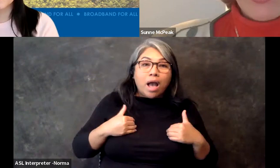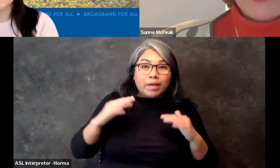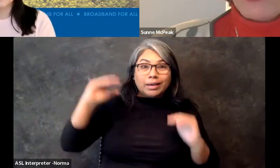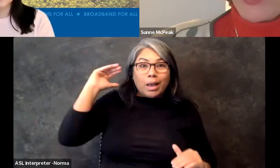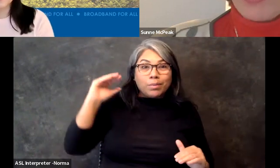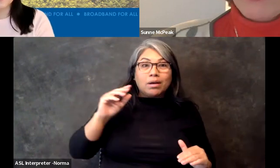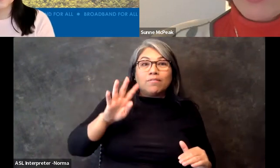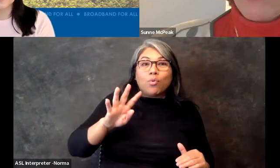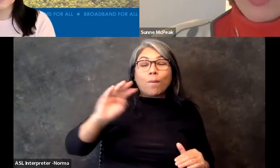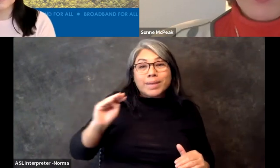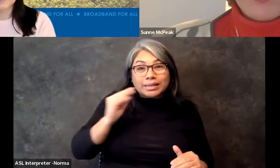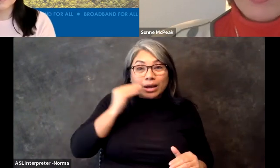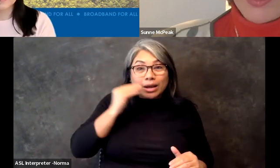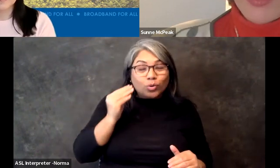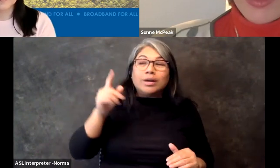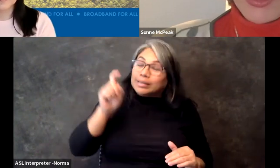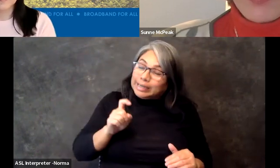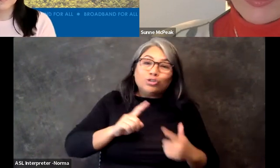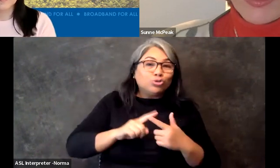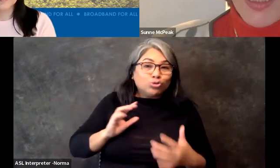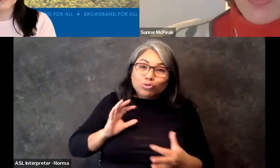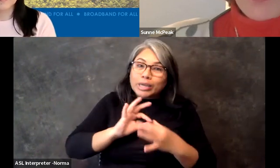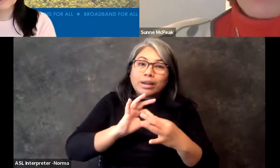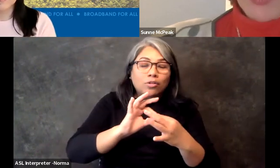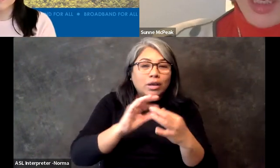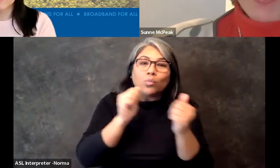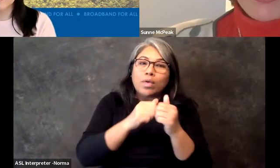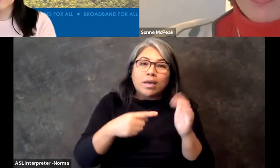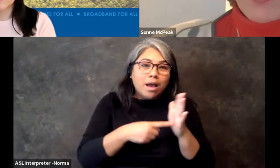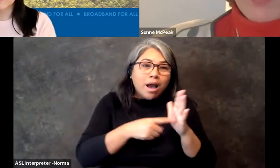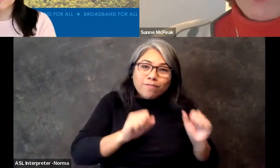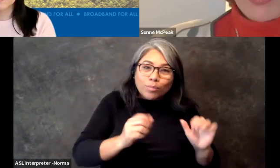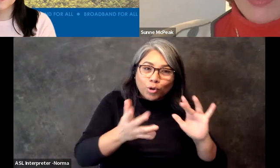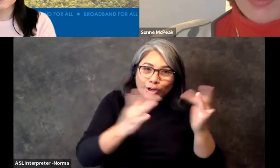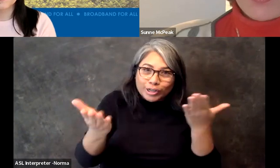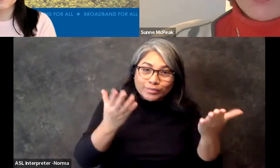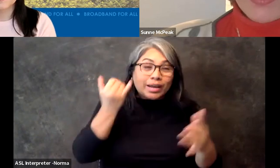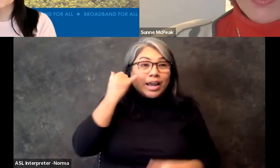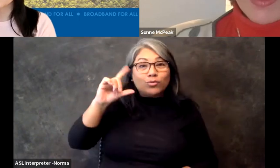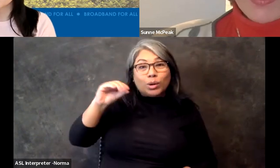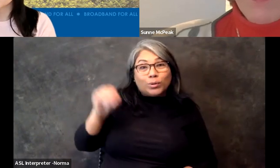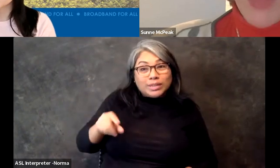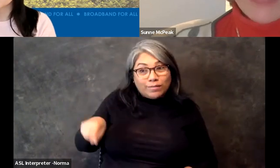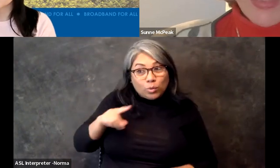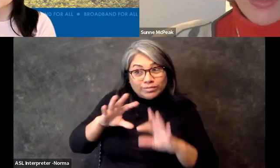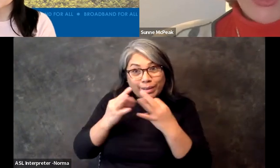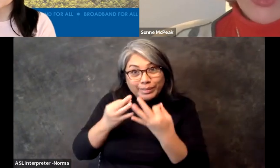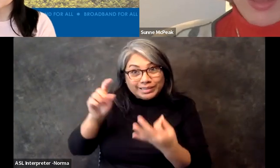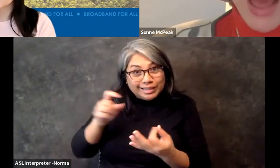get online with an affordable Internet service if 20 of them need assistance. That's 800,000